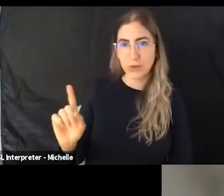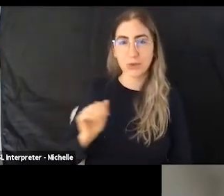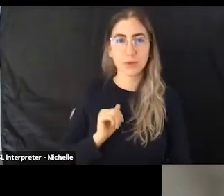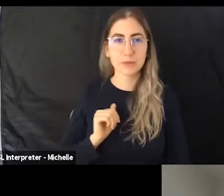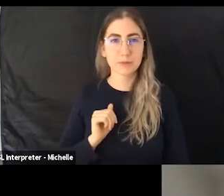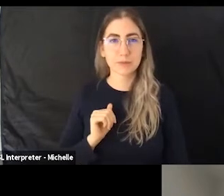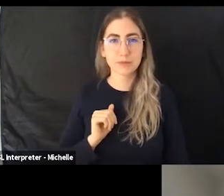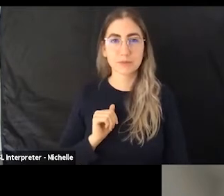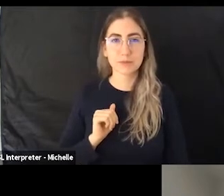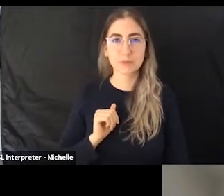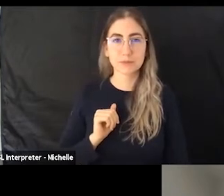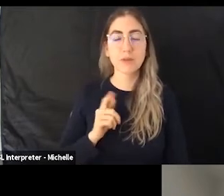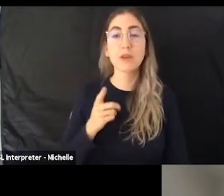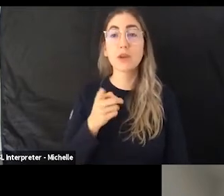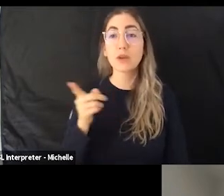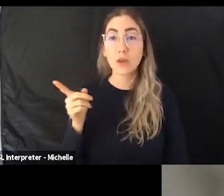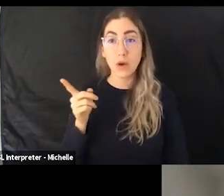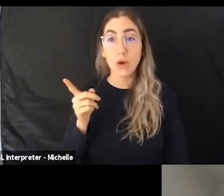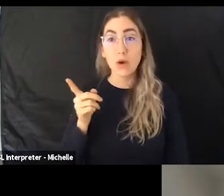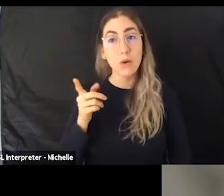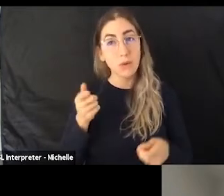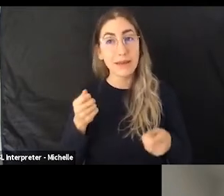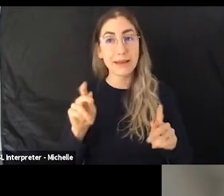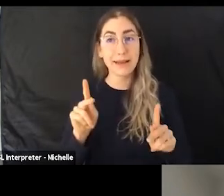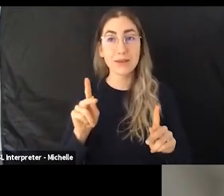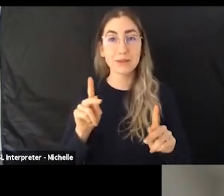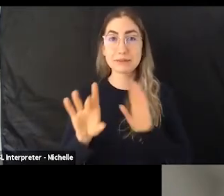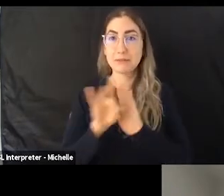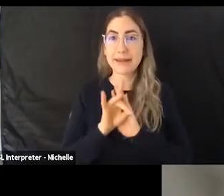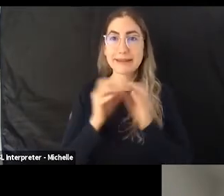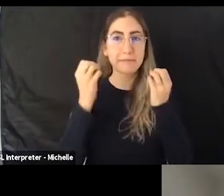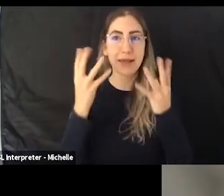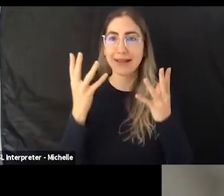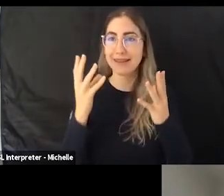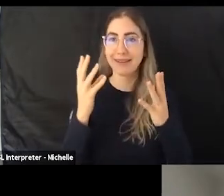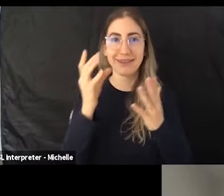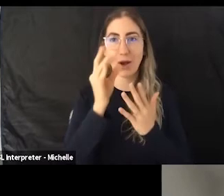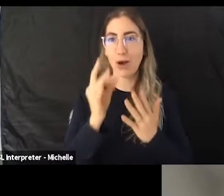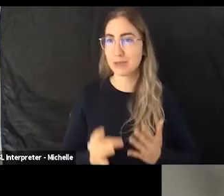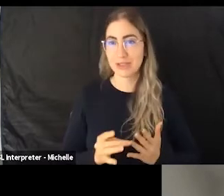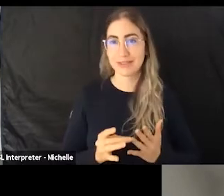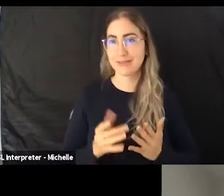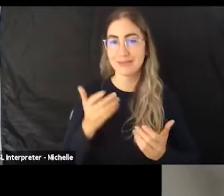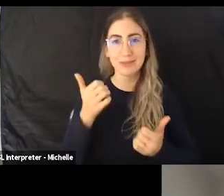FROM SO SURVEY RESPONDENTS WERE ALLOWED TO CHOOSE AS MANY OPTIONS CHOOSE AS MANY OPTIONS AS APPLIED SO YOU'LL SEE THAT NUMBERS AS APPLIED SO YOU'LL SEE THAT NUMBERS ADD UP ADD UP TO MORE THAN 100% HERE.